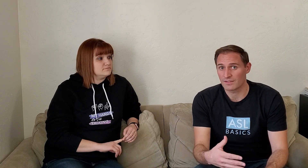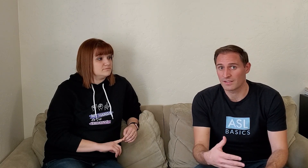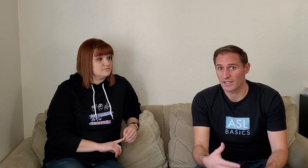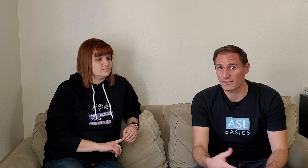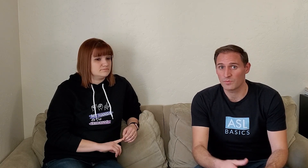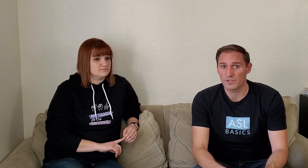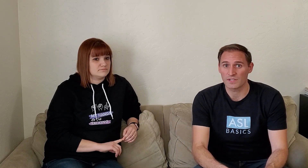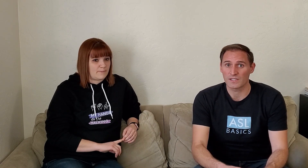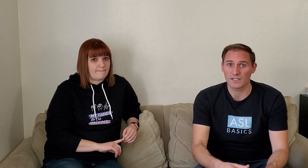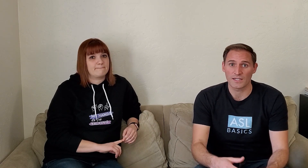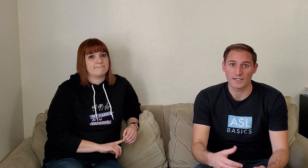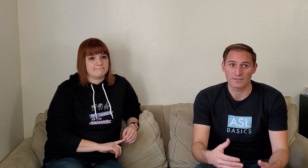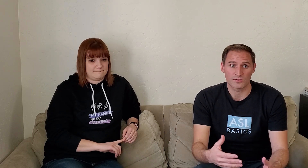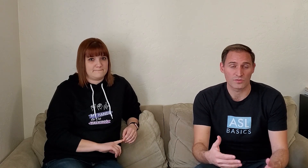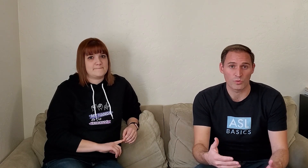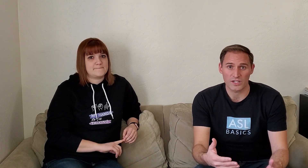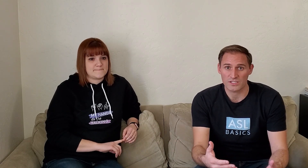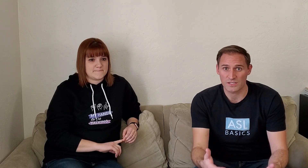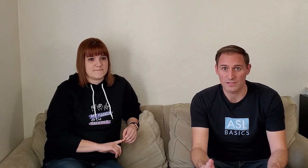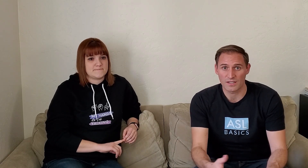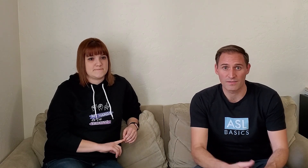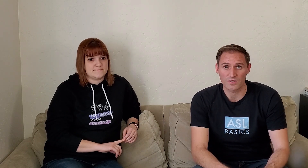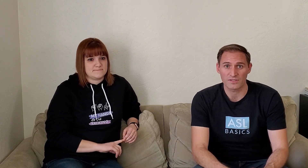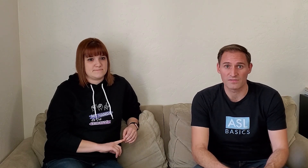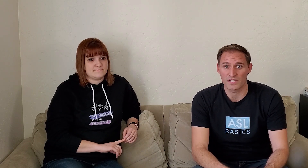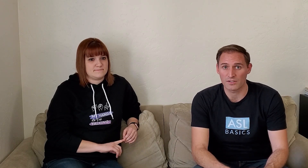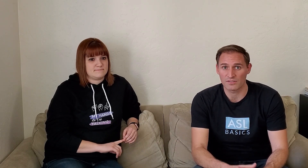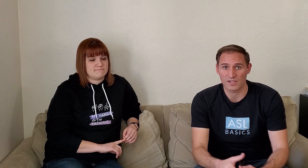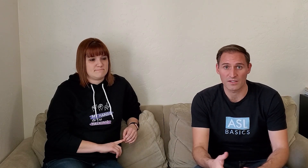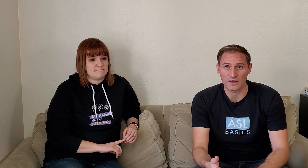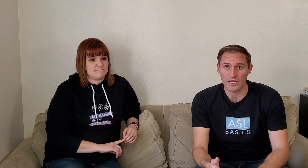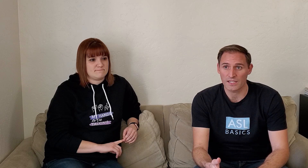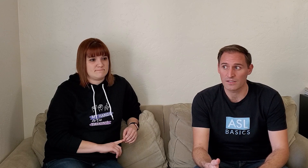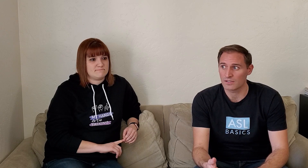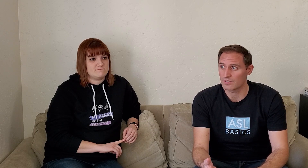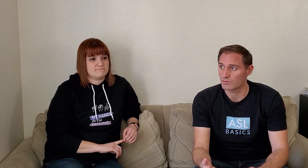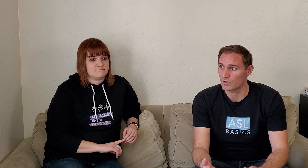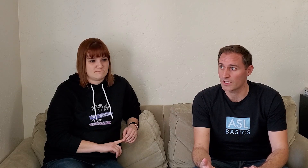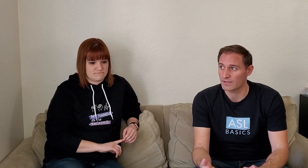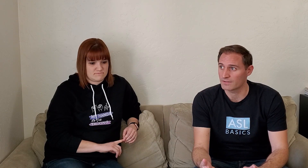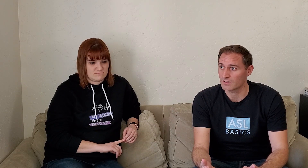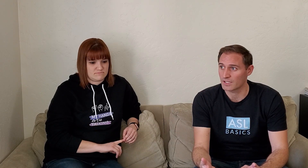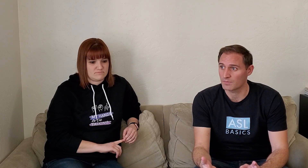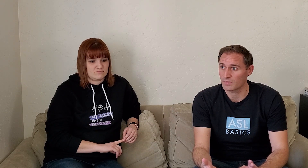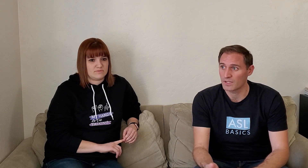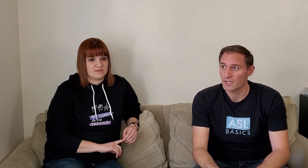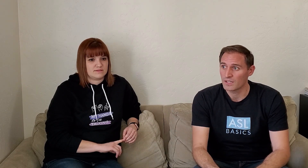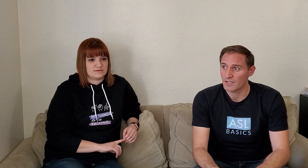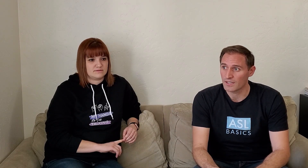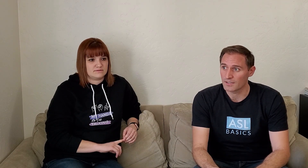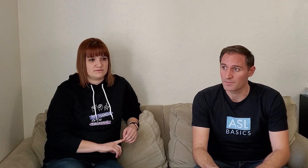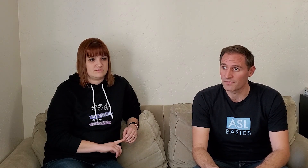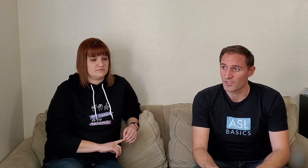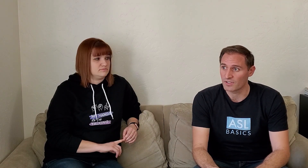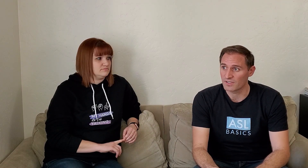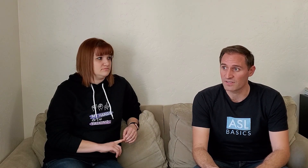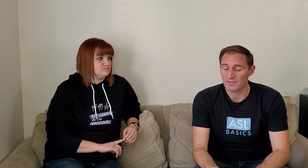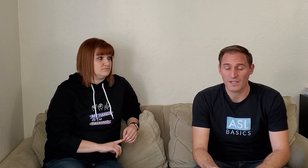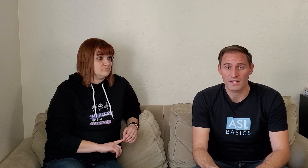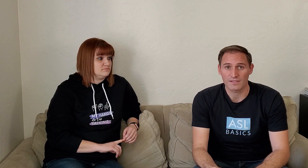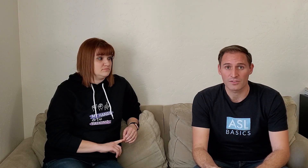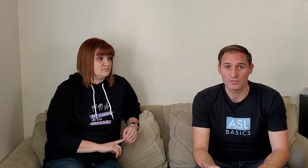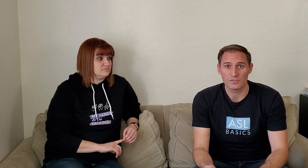the Deaf community, just watching various videos online, you can look up various YouTube